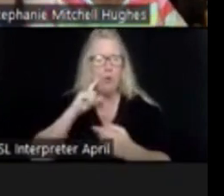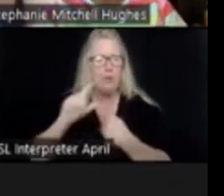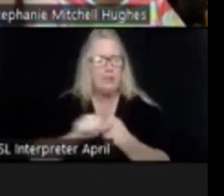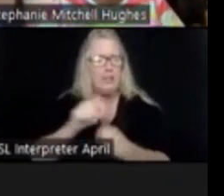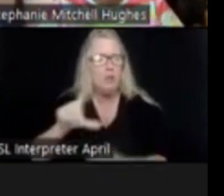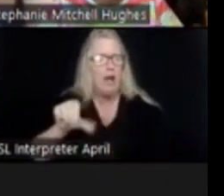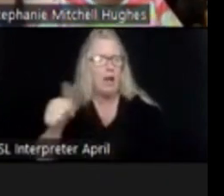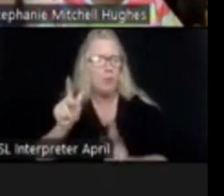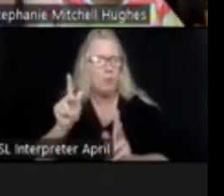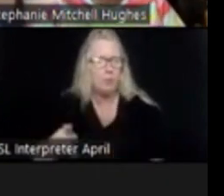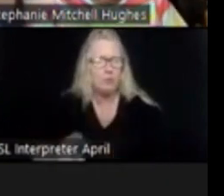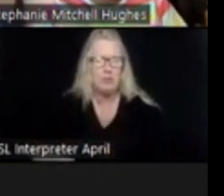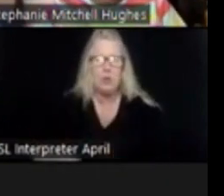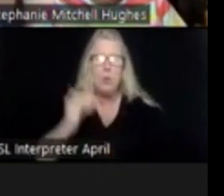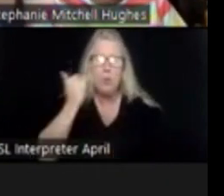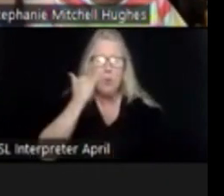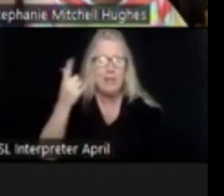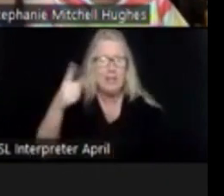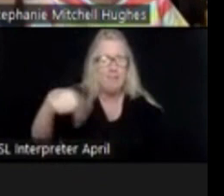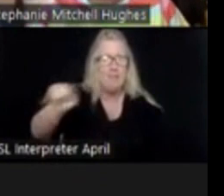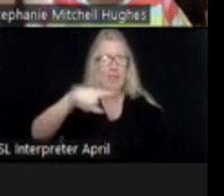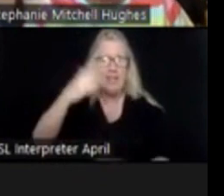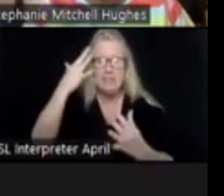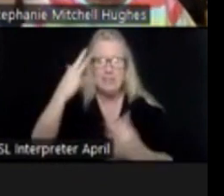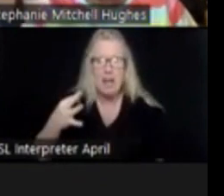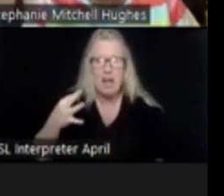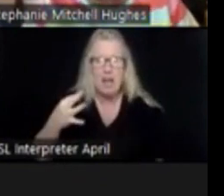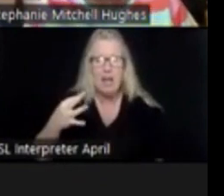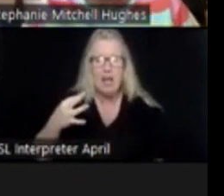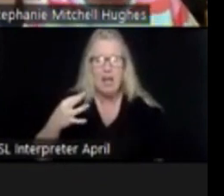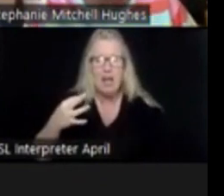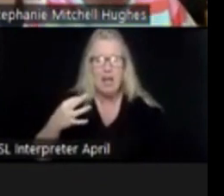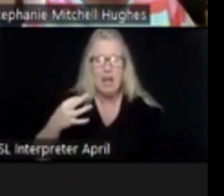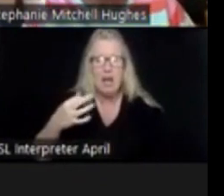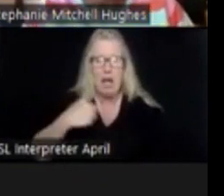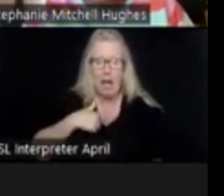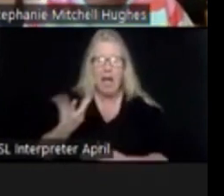THE THING IS I AM A SOLO MOM.